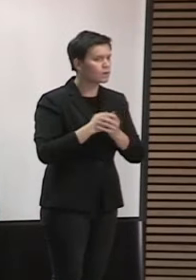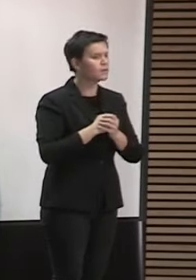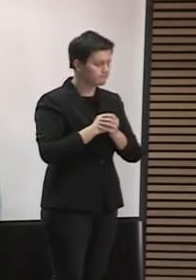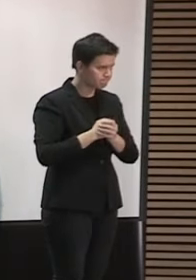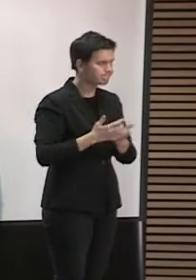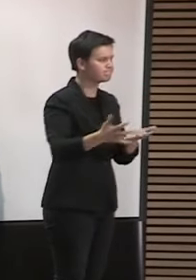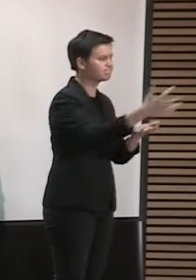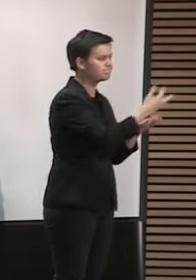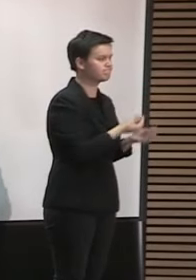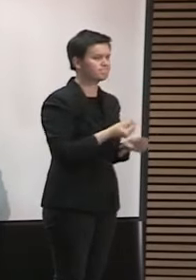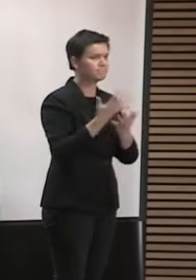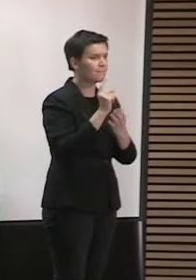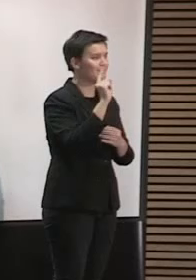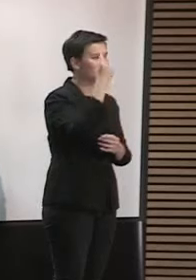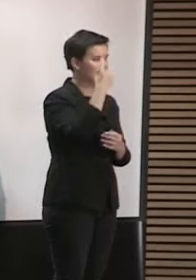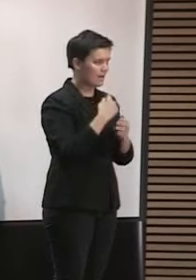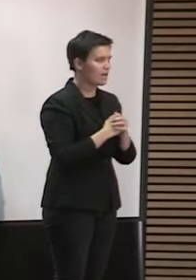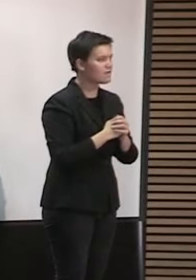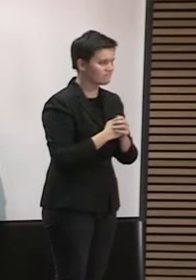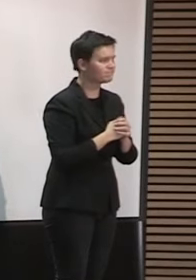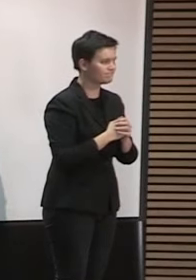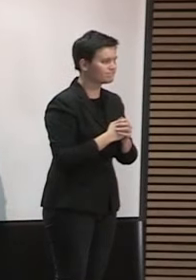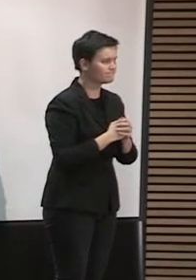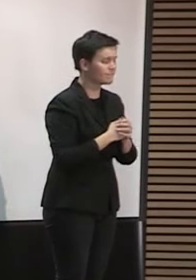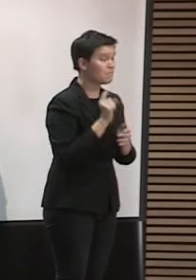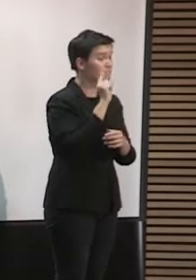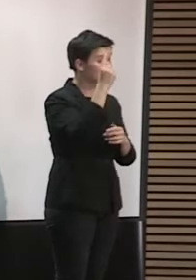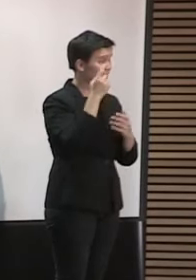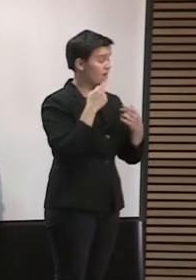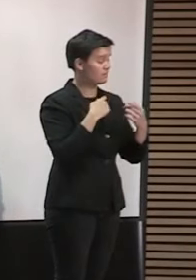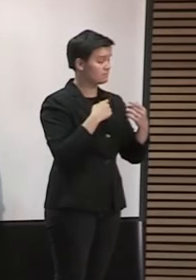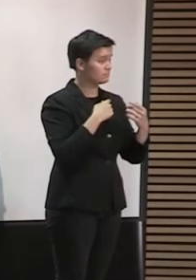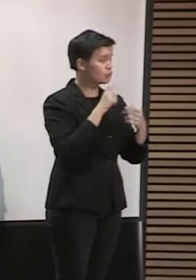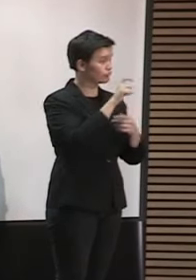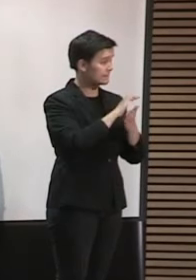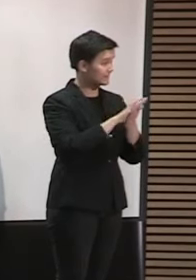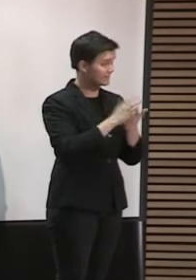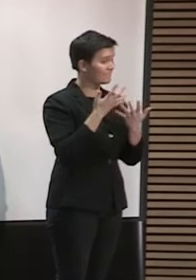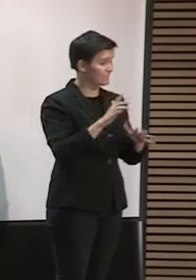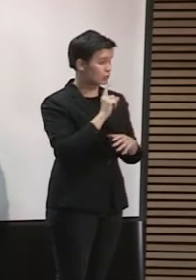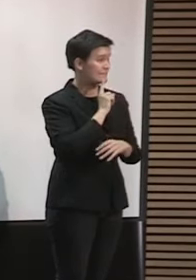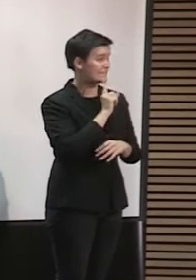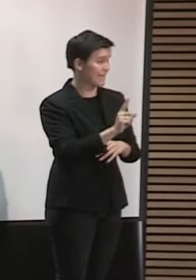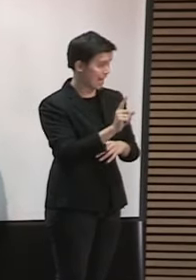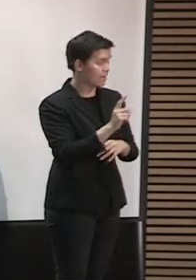either been able to do a full or partial sequencing of. In